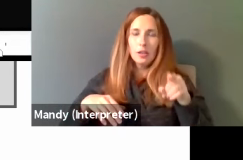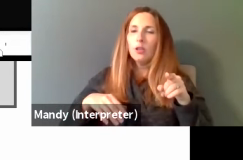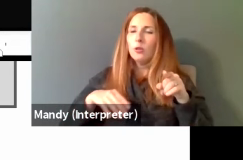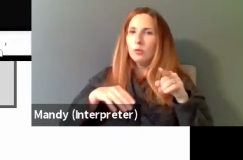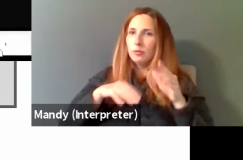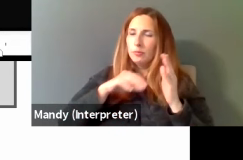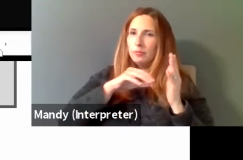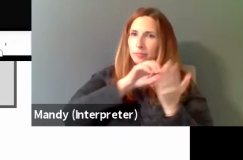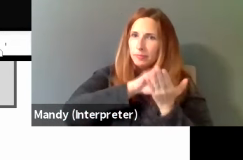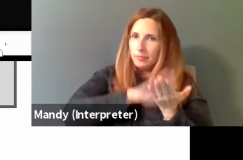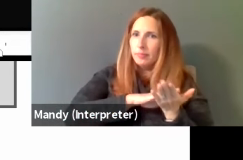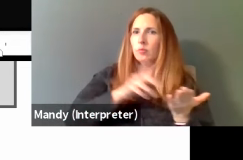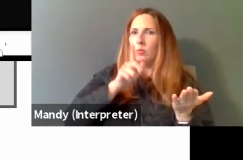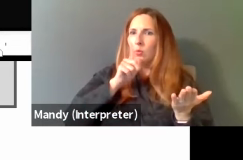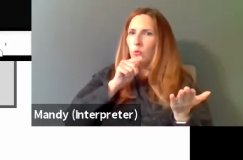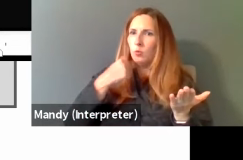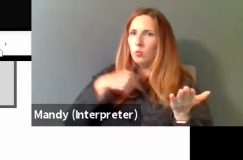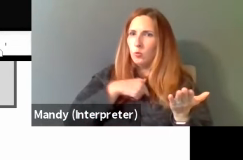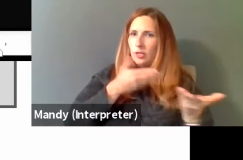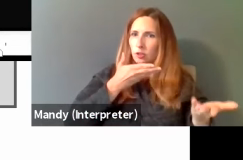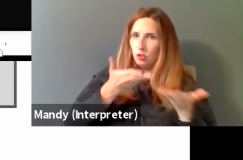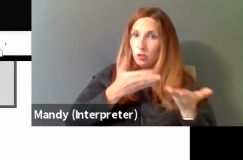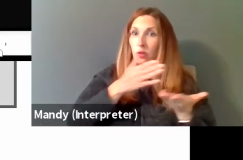that you are serving and who you wish to serve.